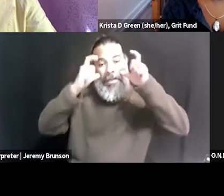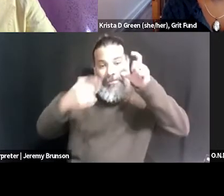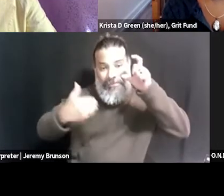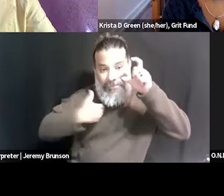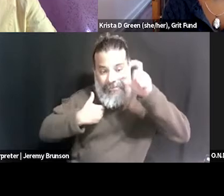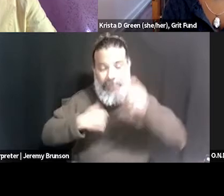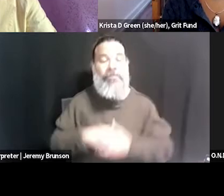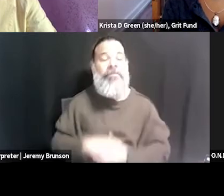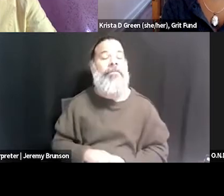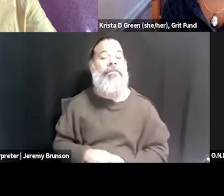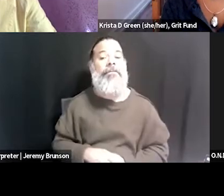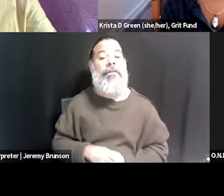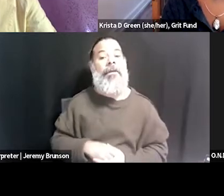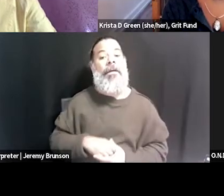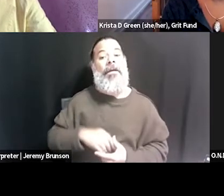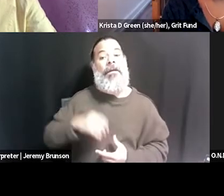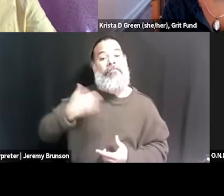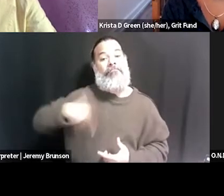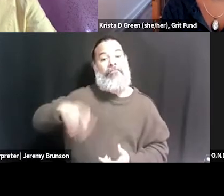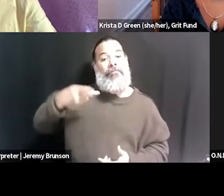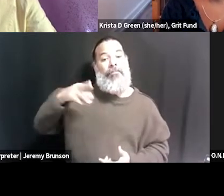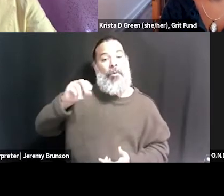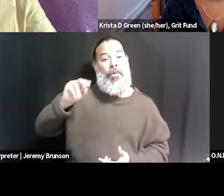And my pronouns are she and her.